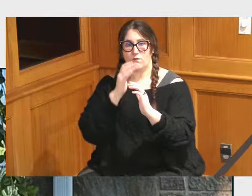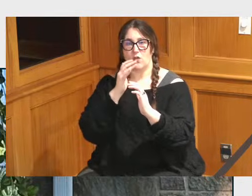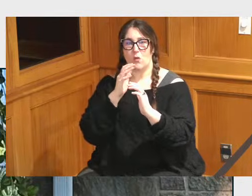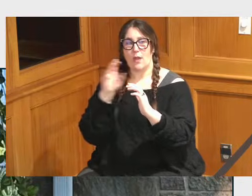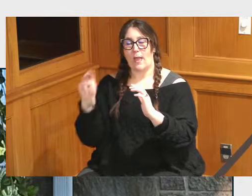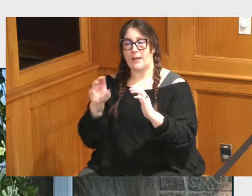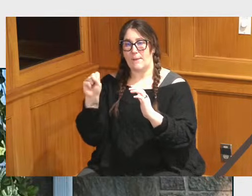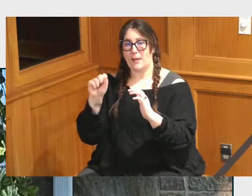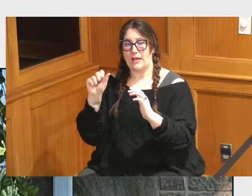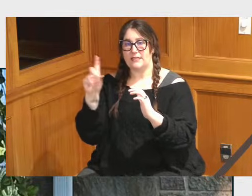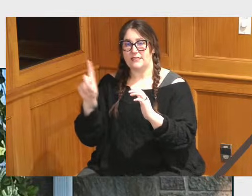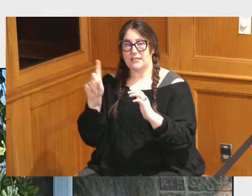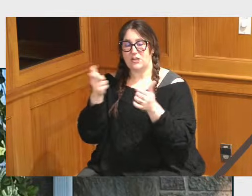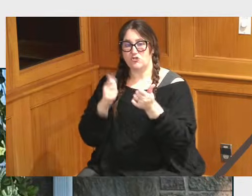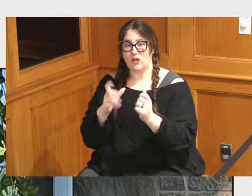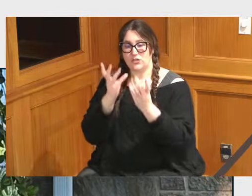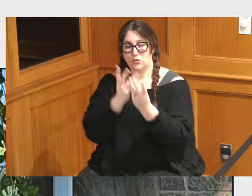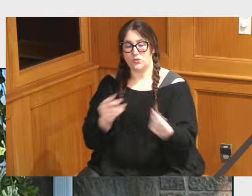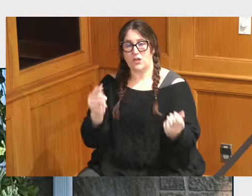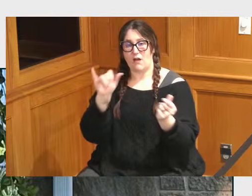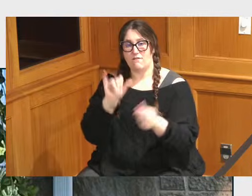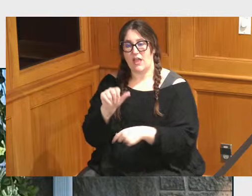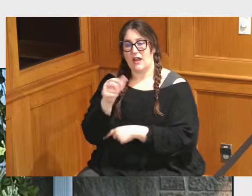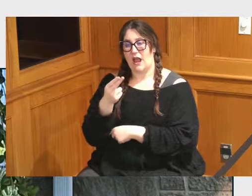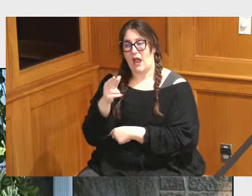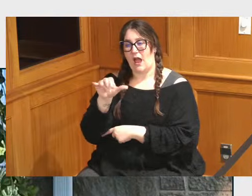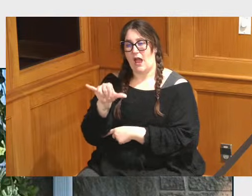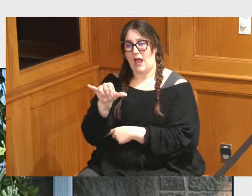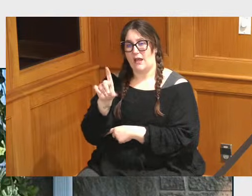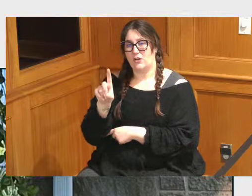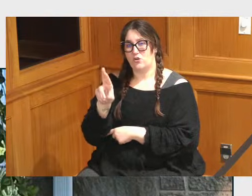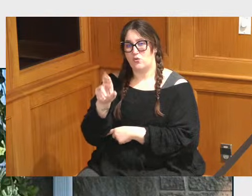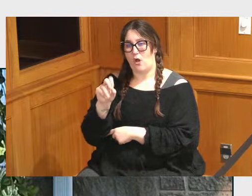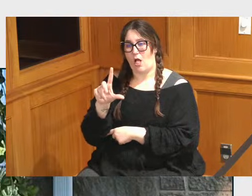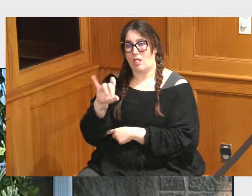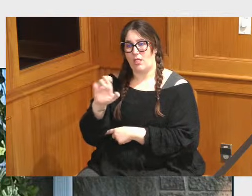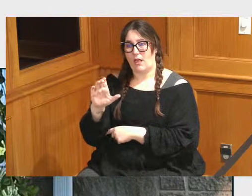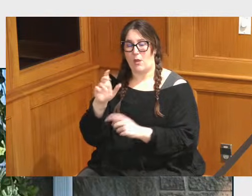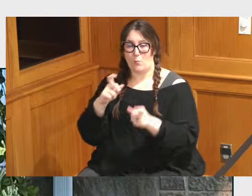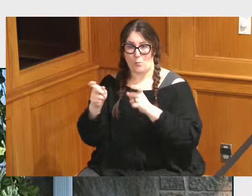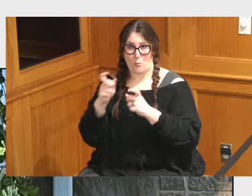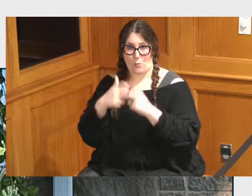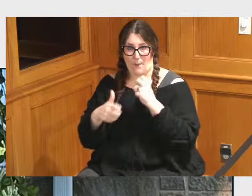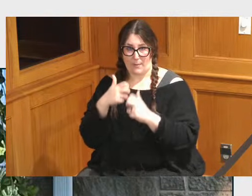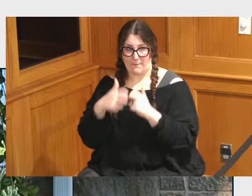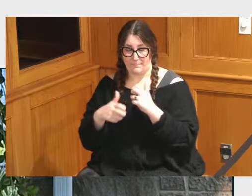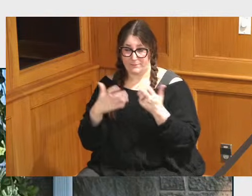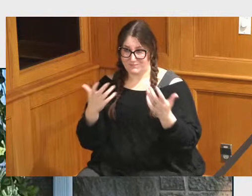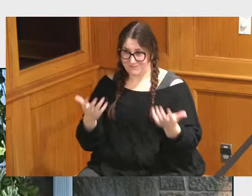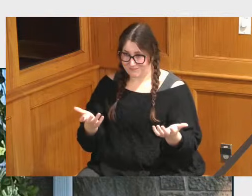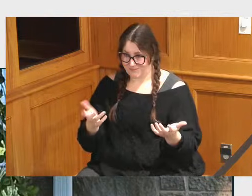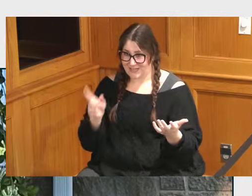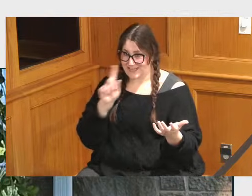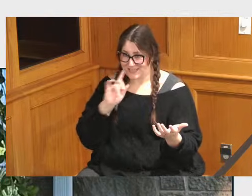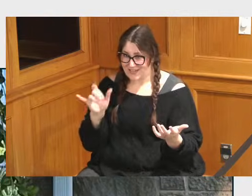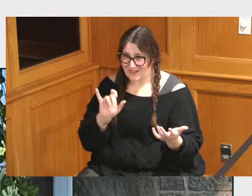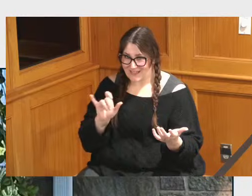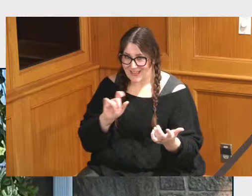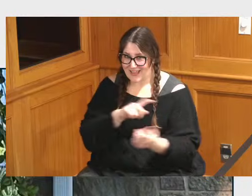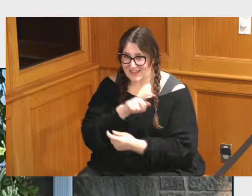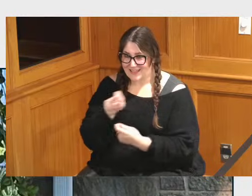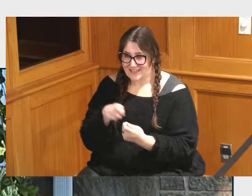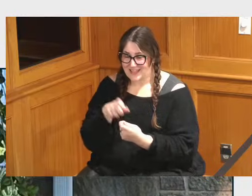to solve the bigger hydraulic problem that causes the SSO. Sounded like exactly what we needed here.